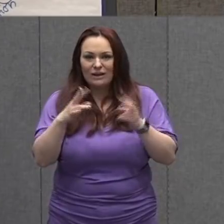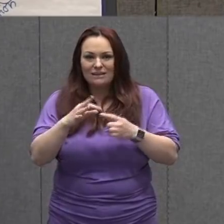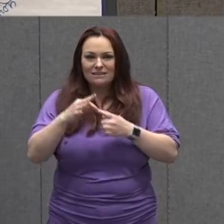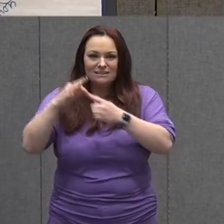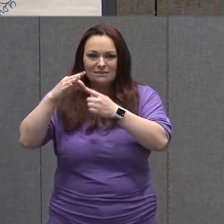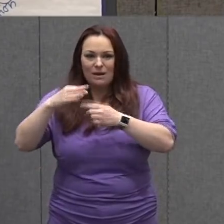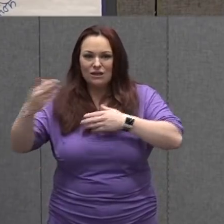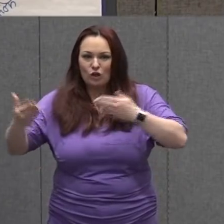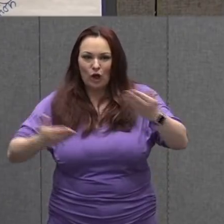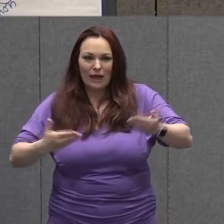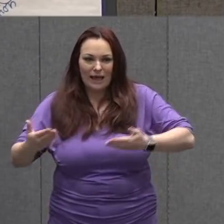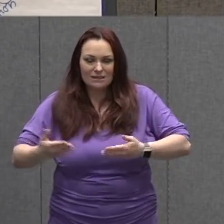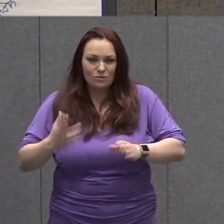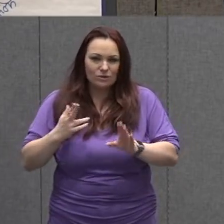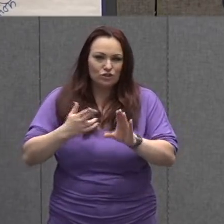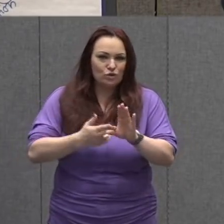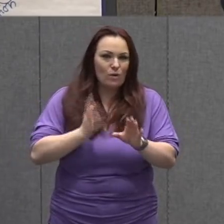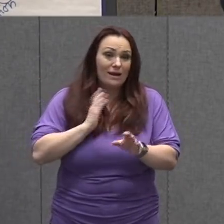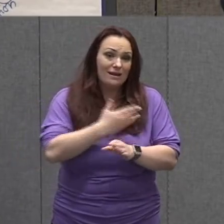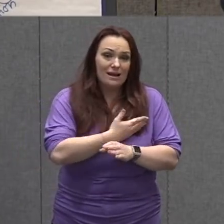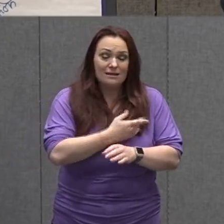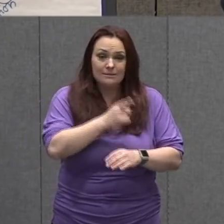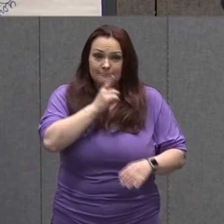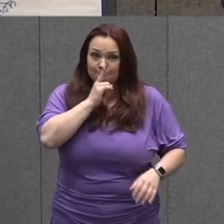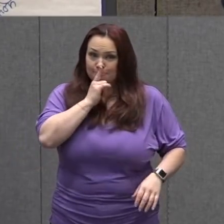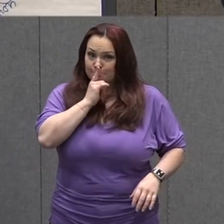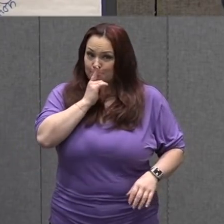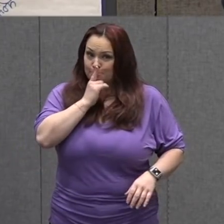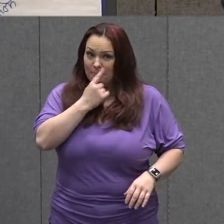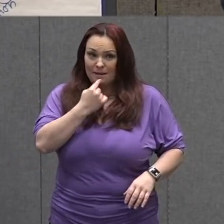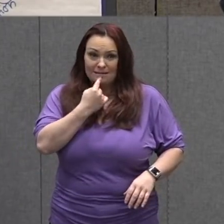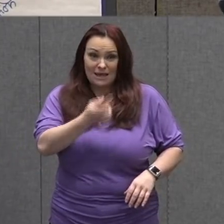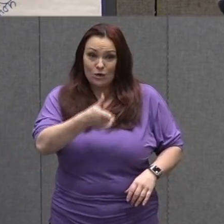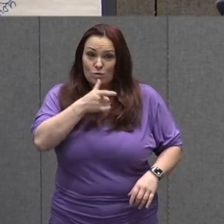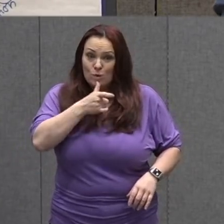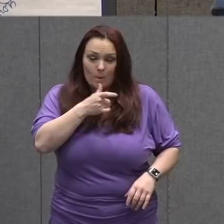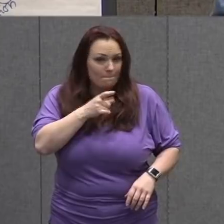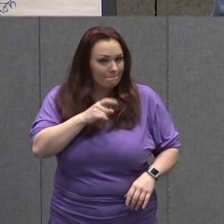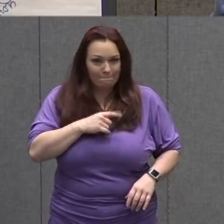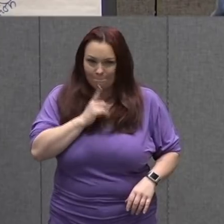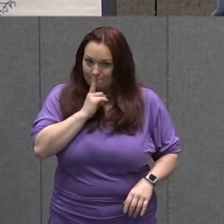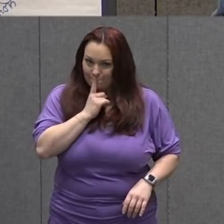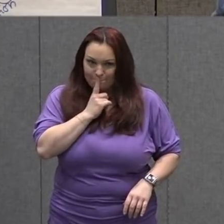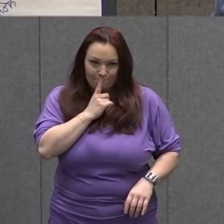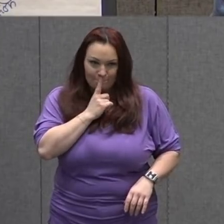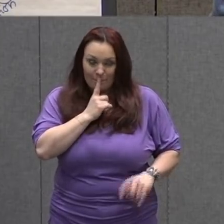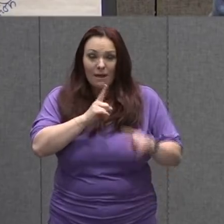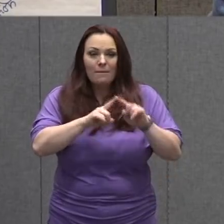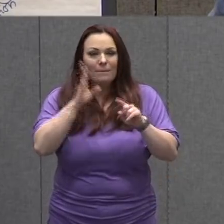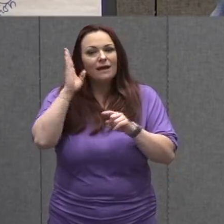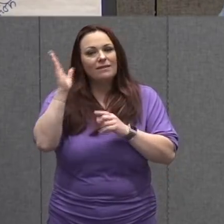that's going to come and join us. I'm not gonna tell you who it is today but he's gonna come join us to help us fill this out.